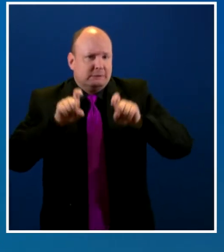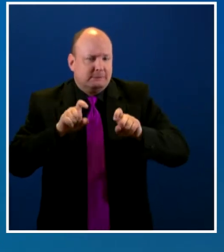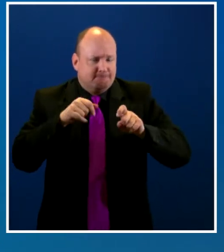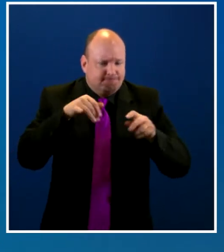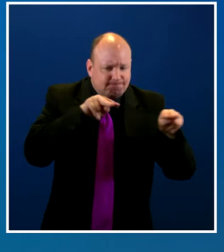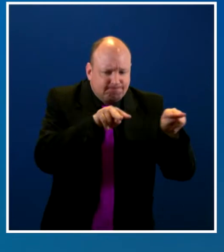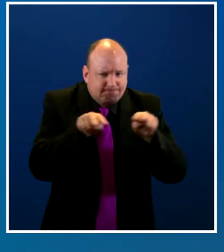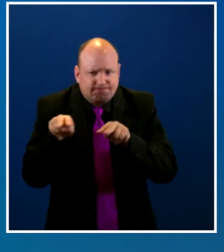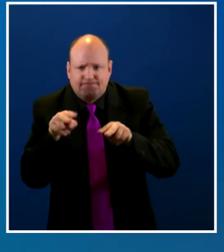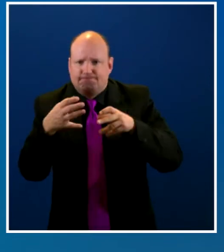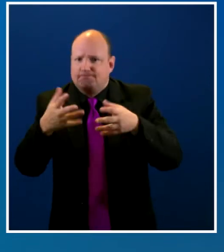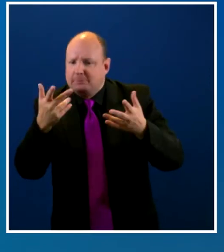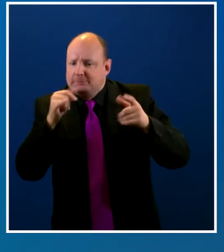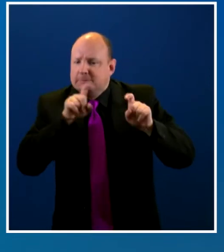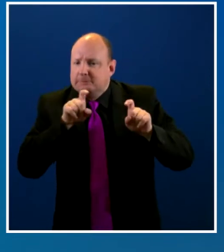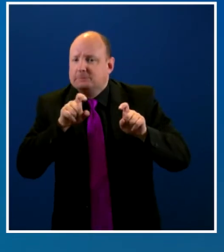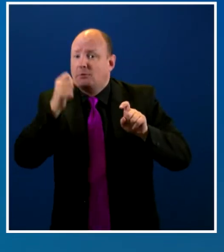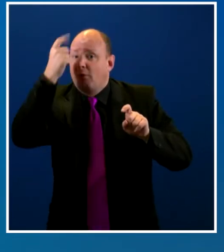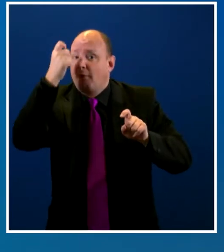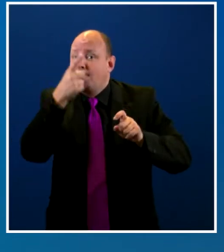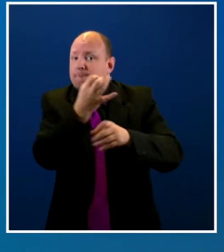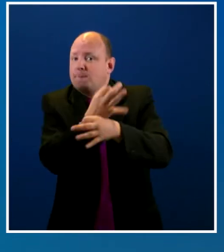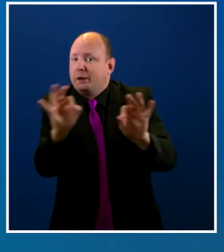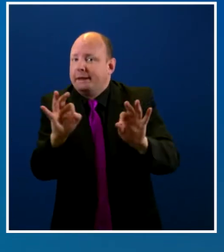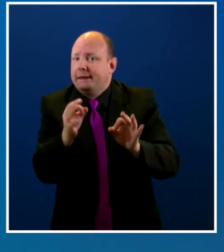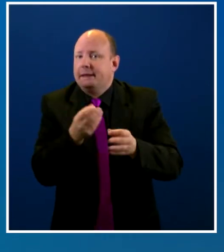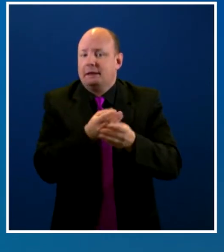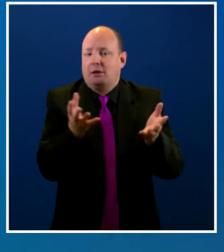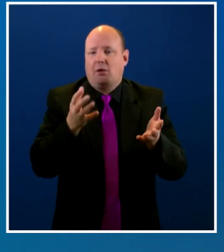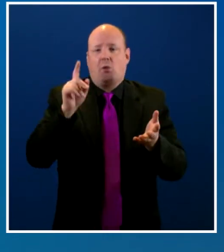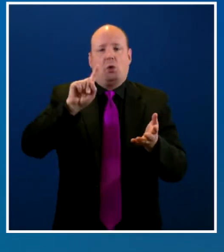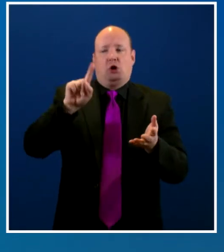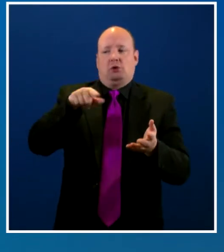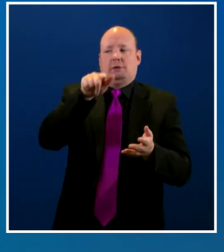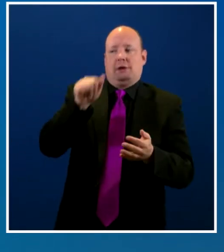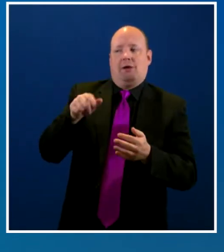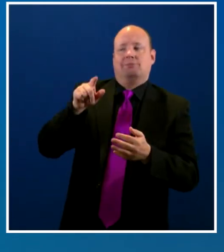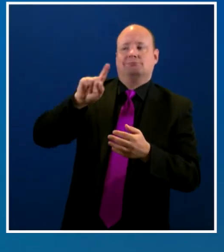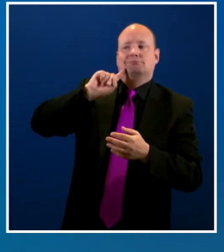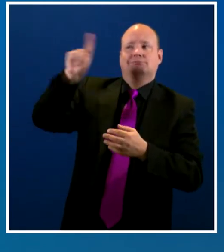Free COVID 19 home test kits are now available through both